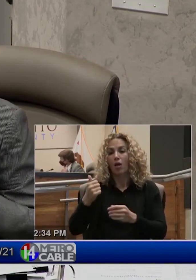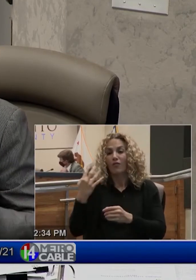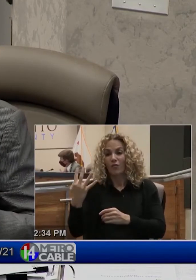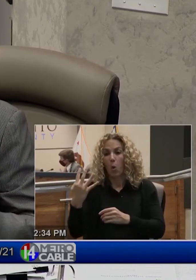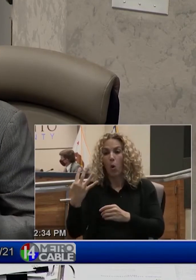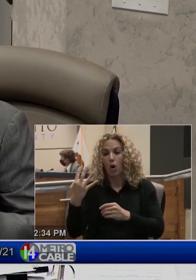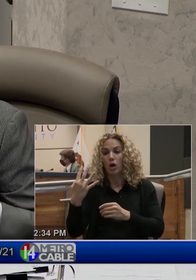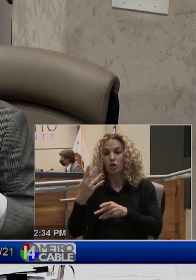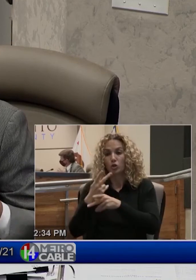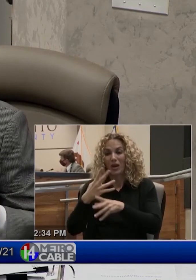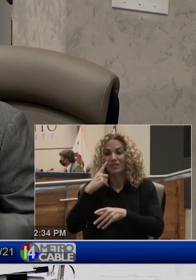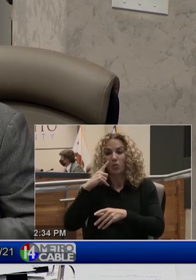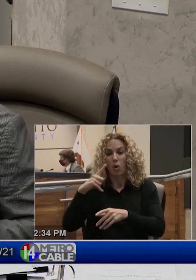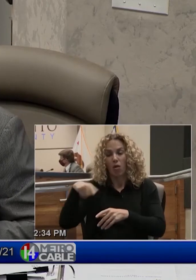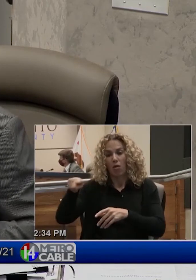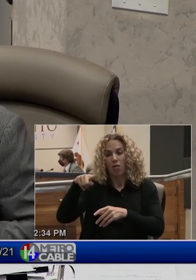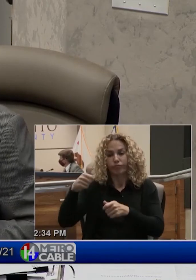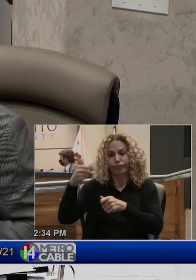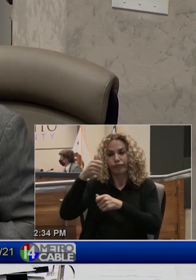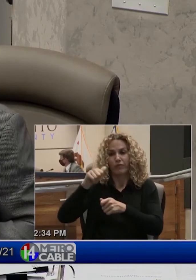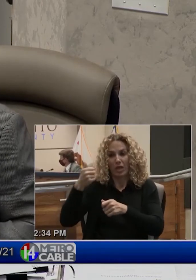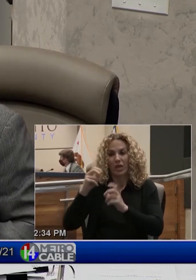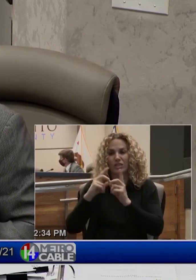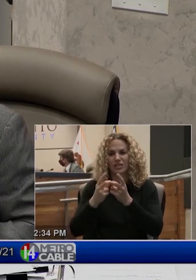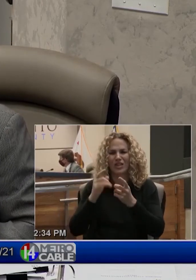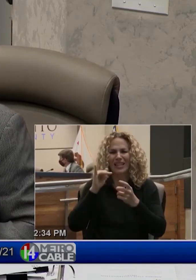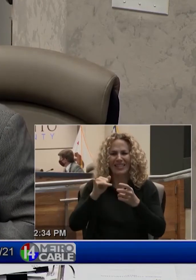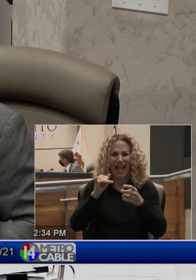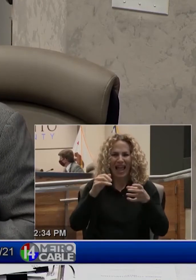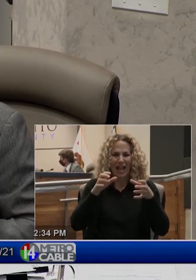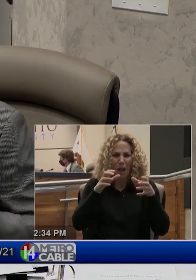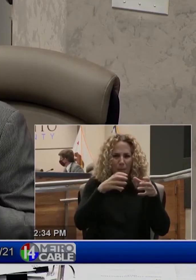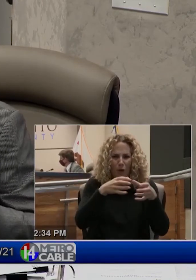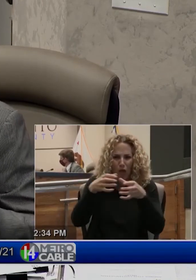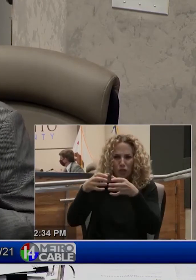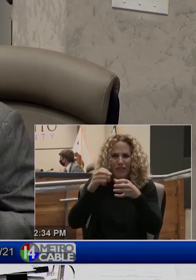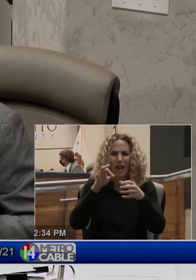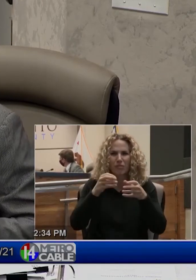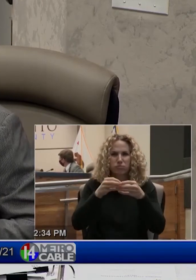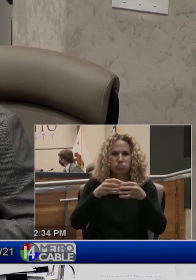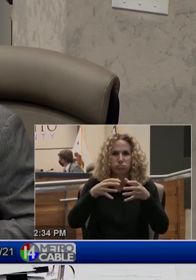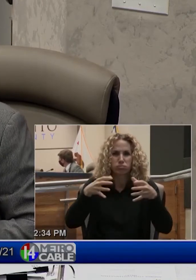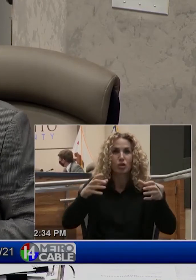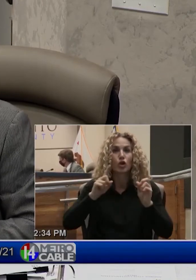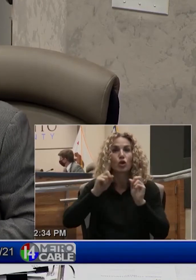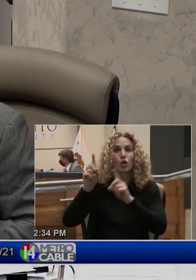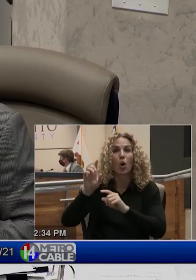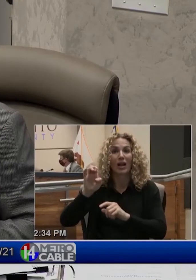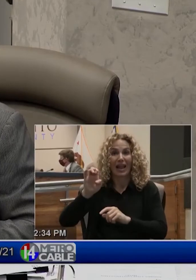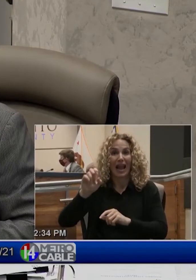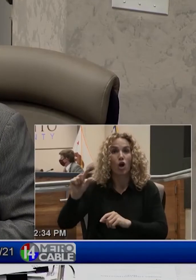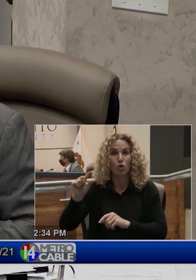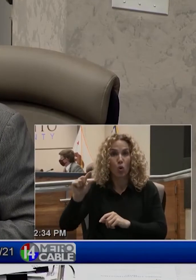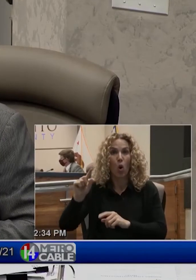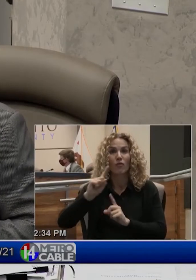OTHER FOUR SUPERVISOR DISTRICTS AND THEN, YOU CAN GO 45 MILES